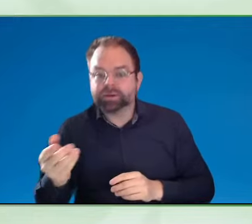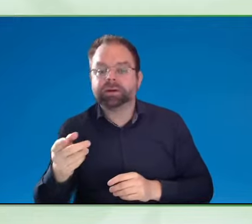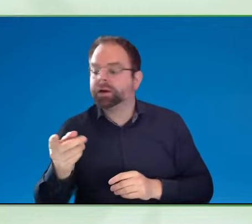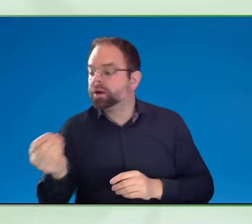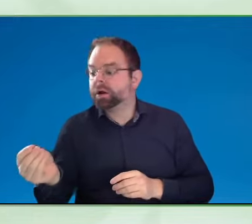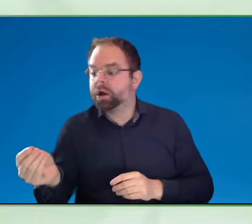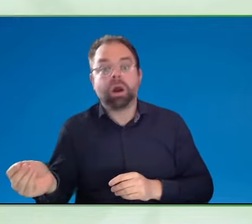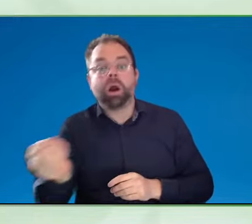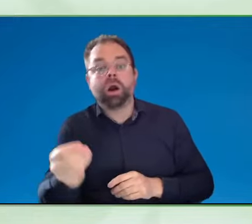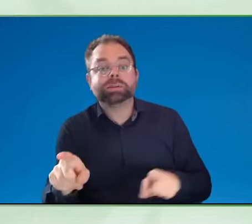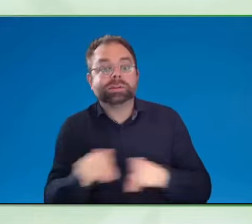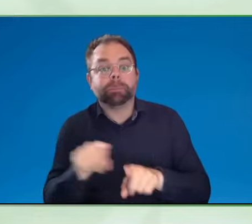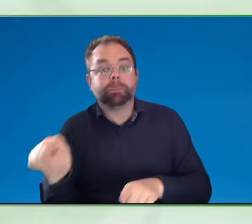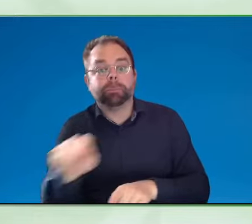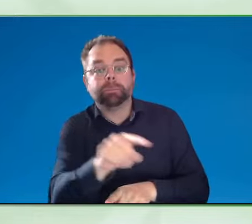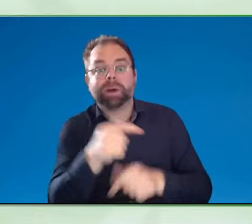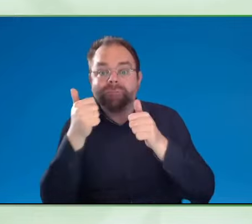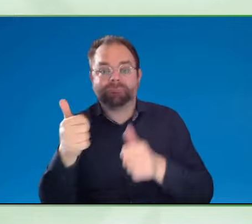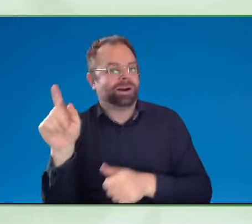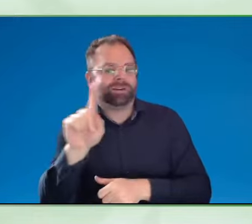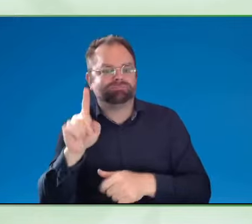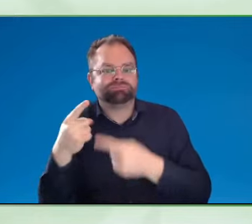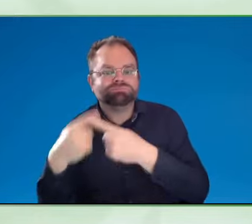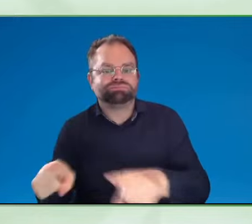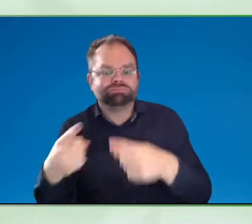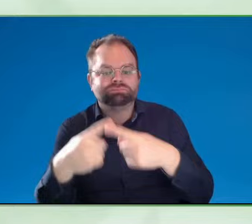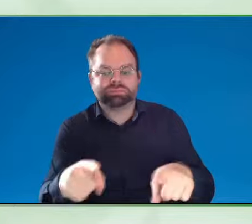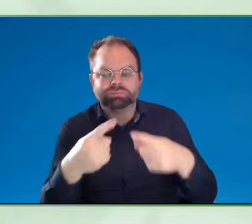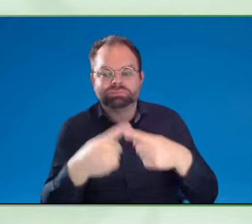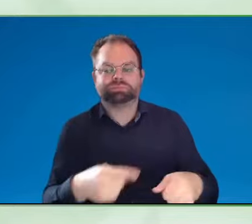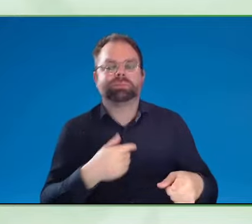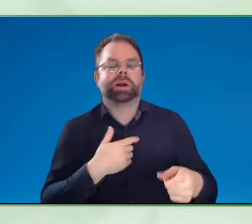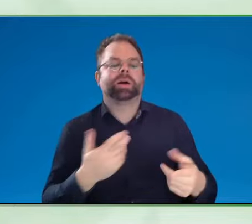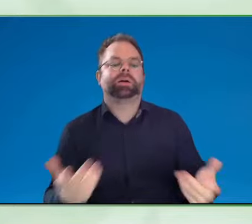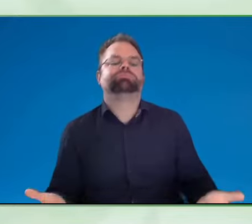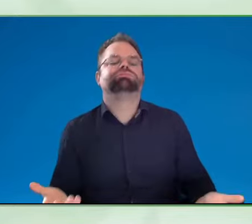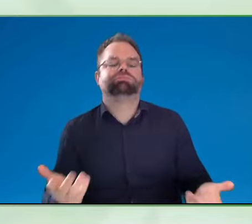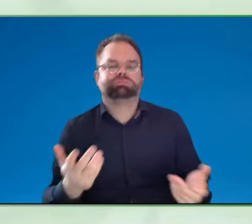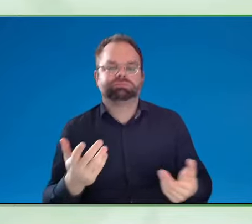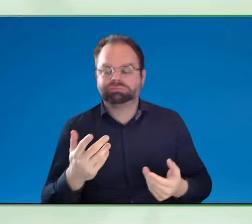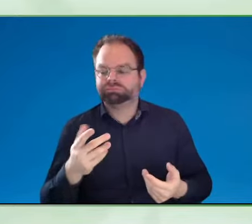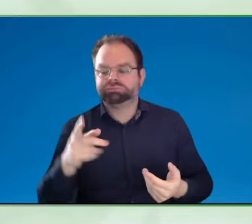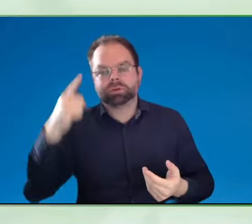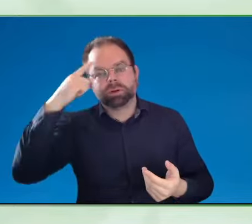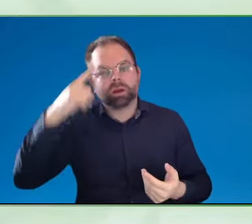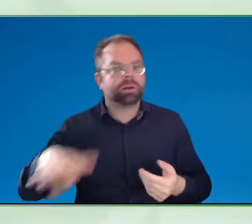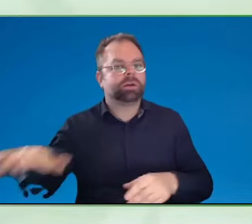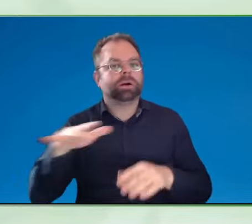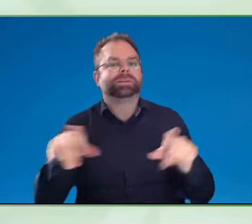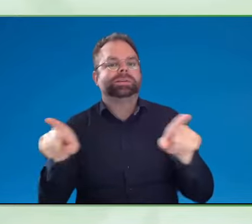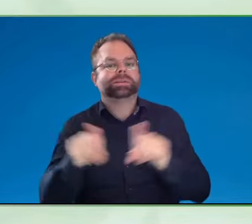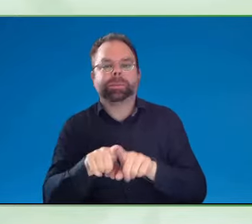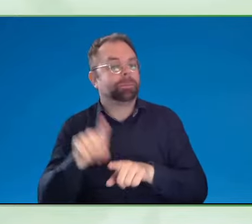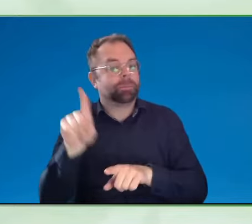down to it and decide what needs to happen and if it does not work, I would need to fall